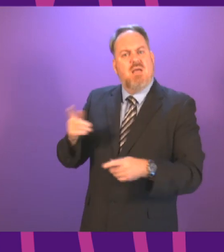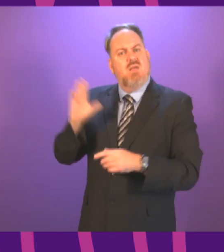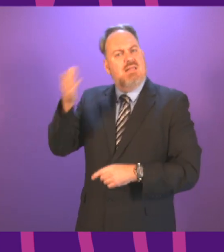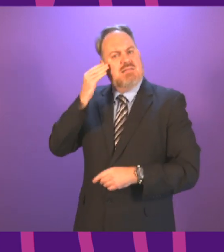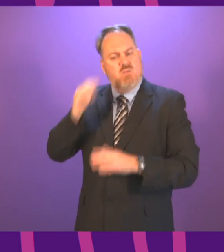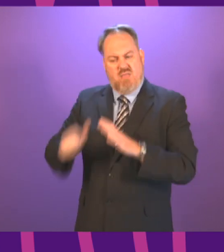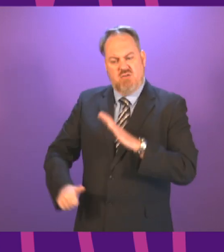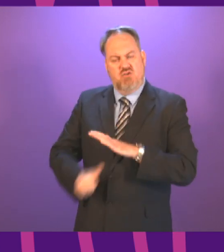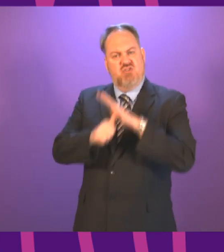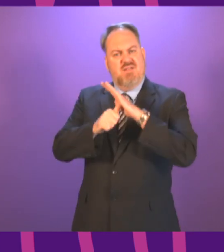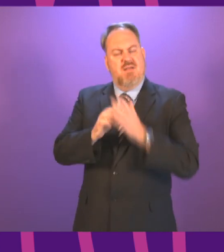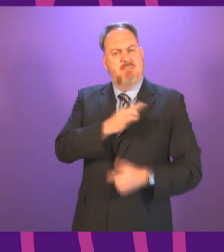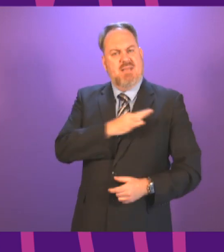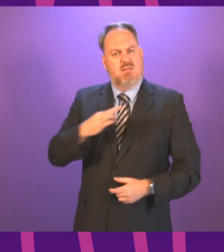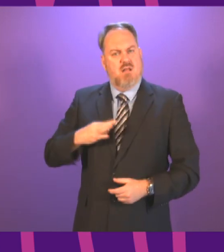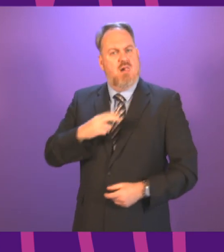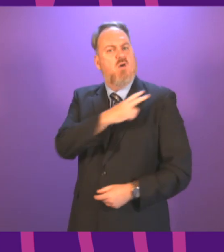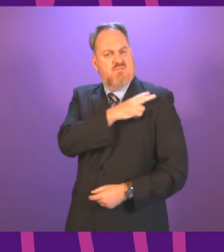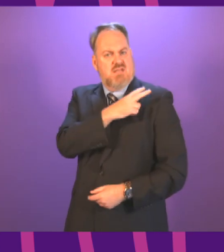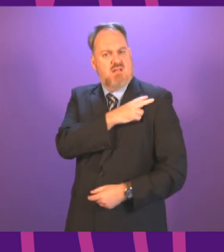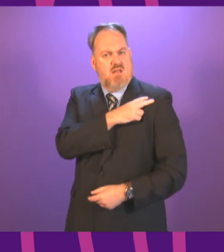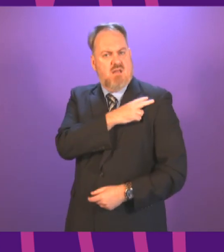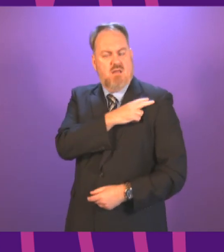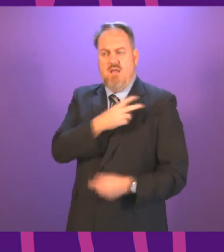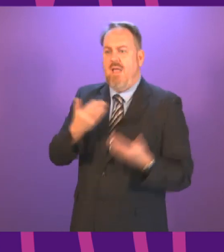for Health and Sport, the chief medical officer and others in the Scottish Government.